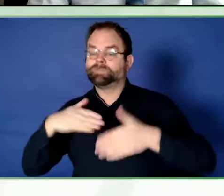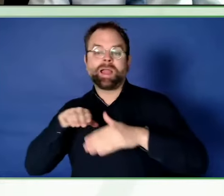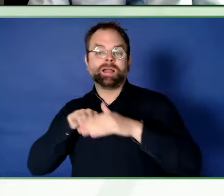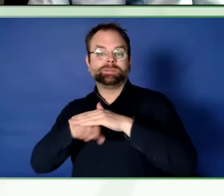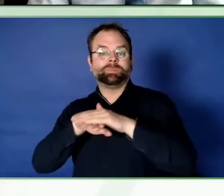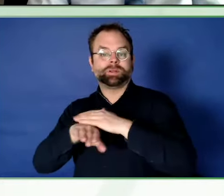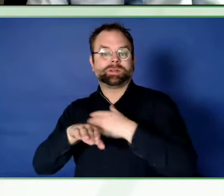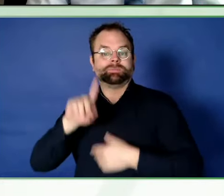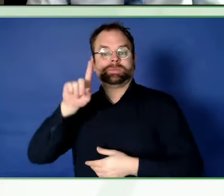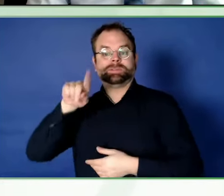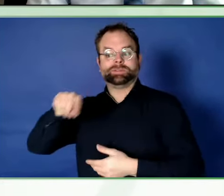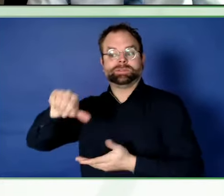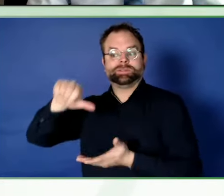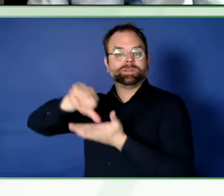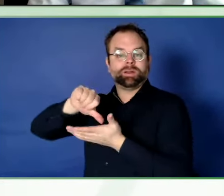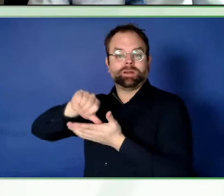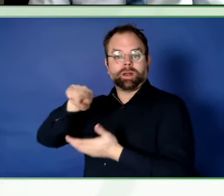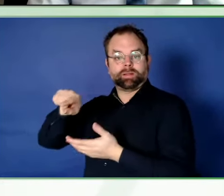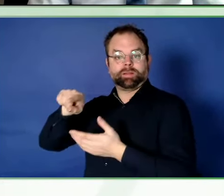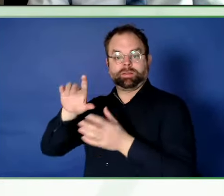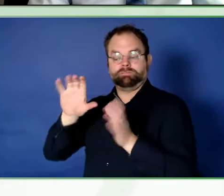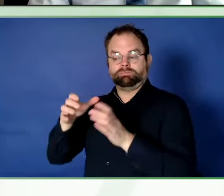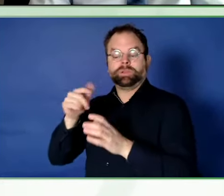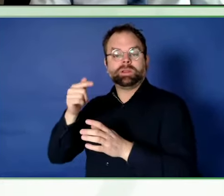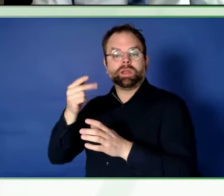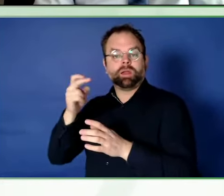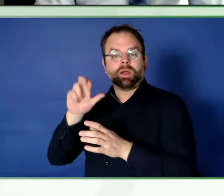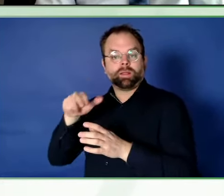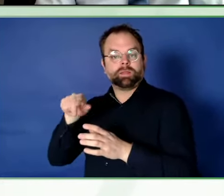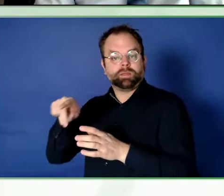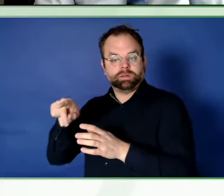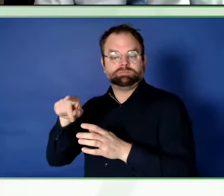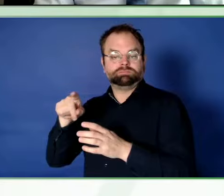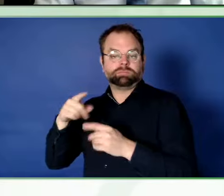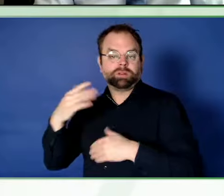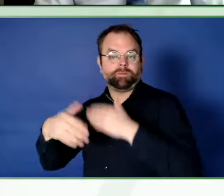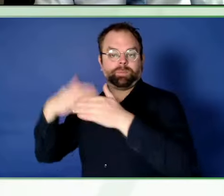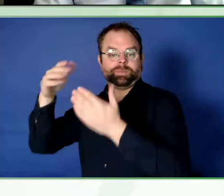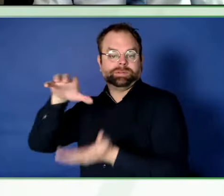And each section is split into three phases.